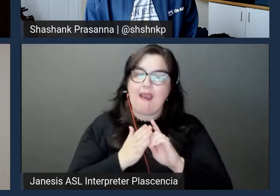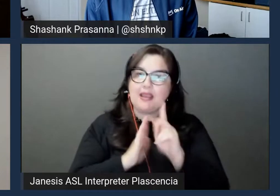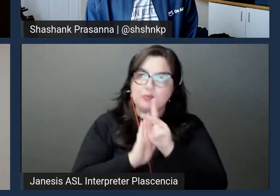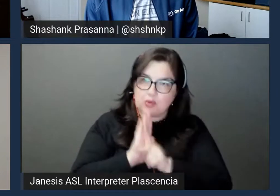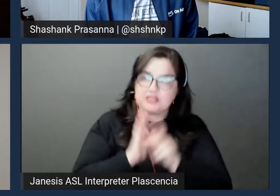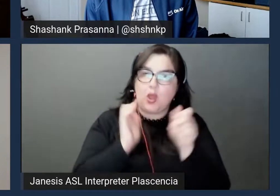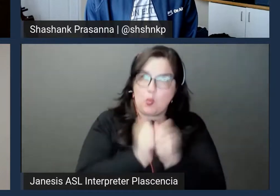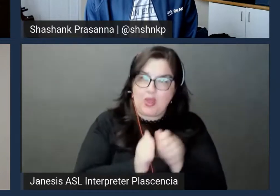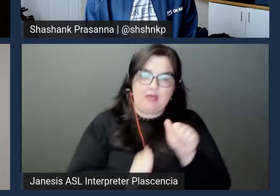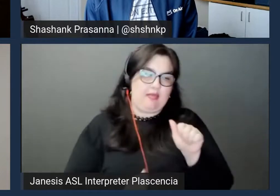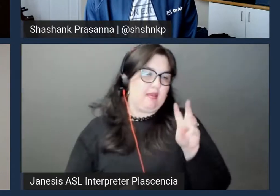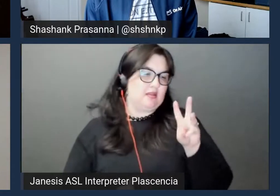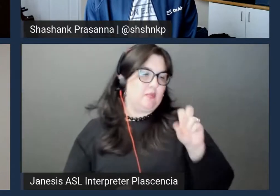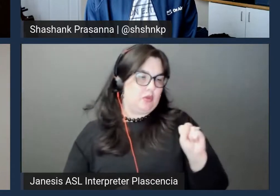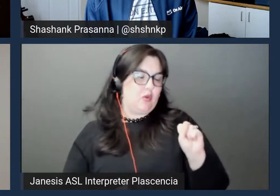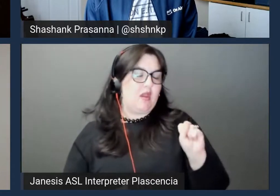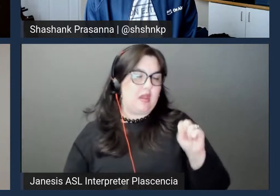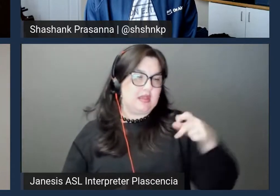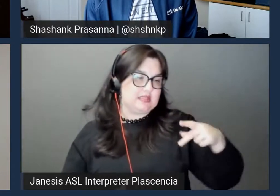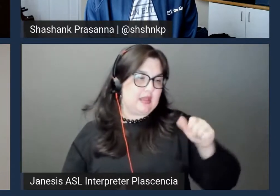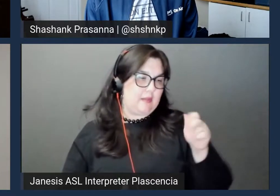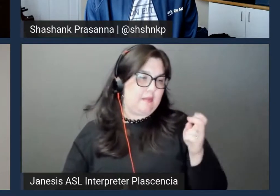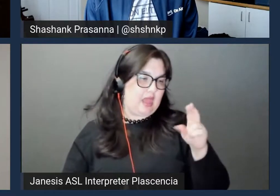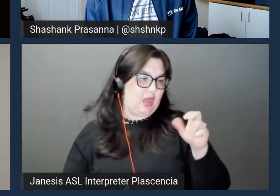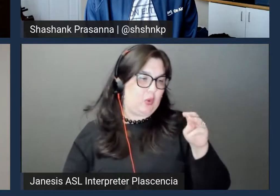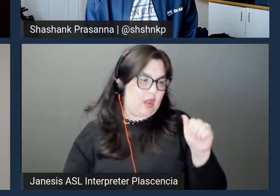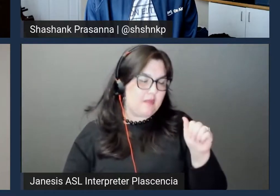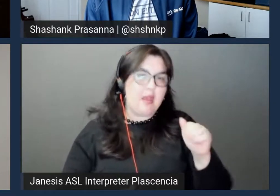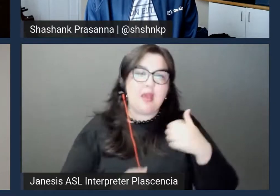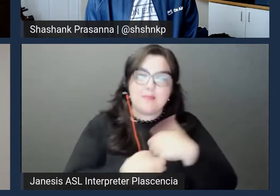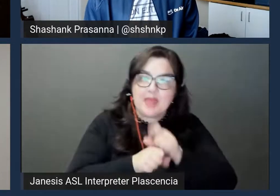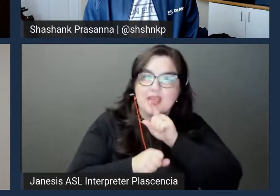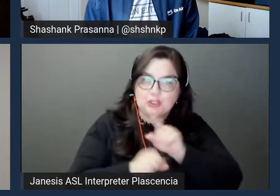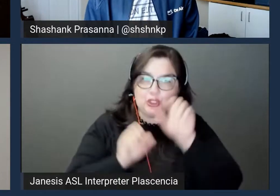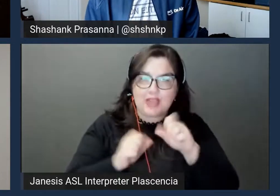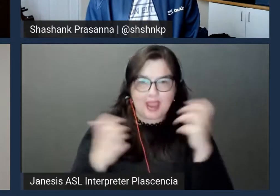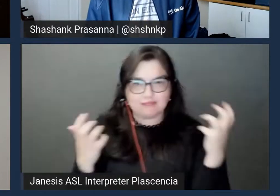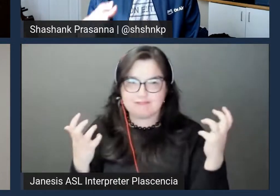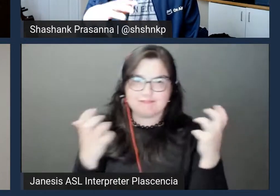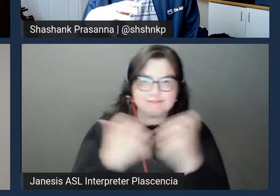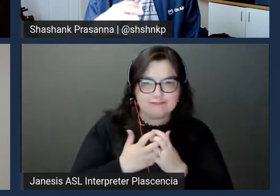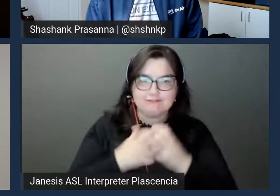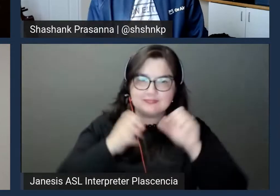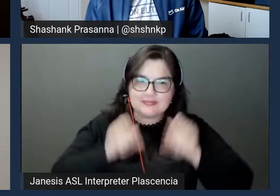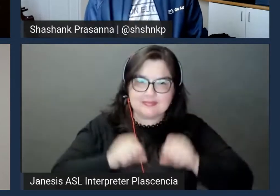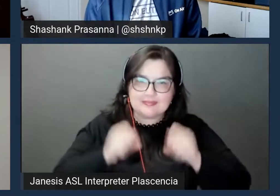was that we wanted to make sure this can interoperate and integrate with existing cameras.